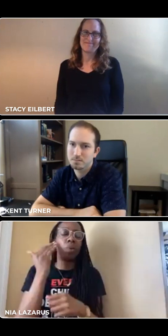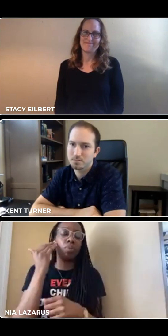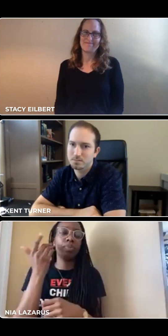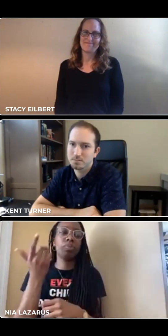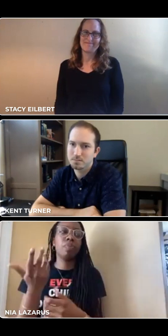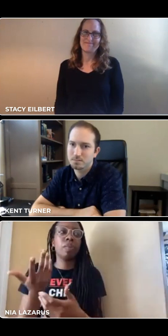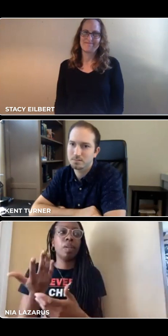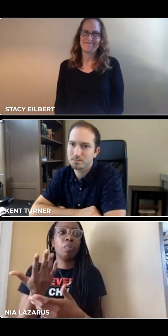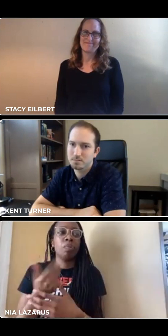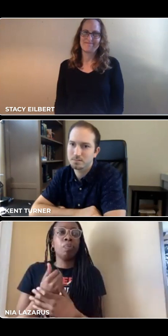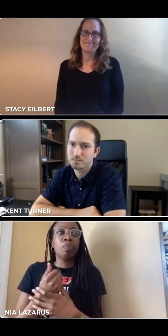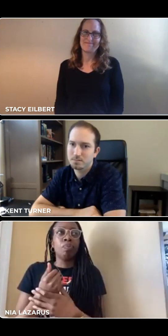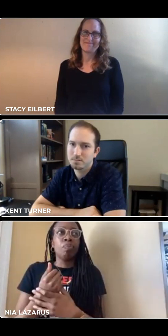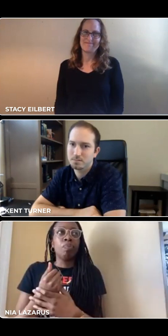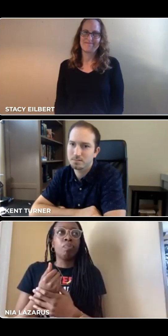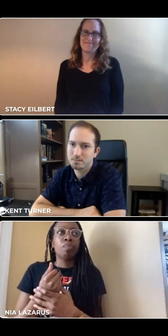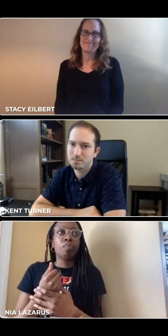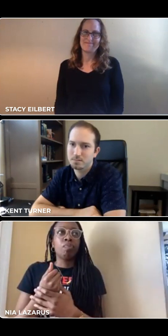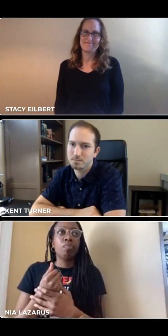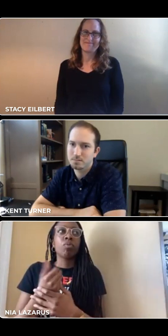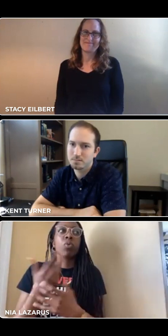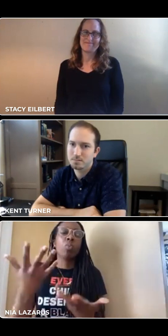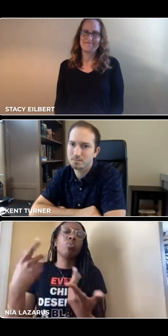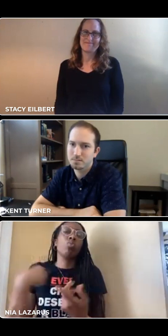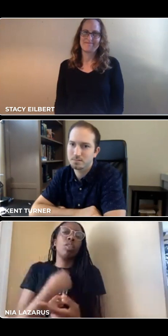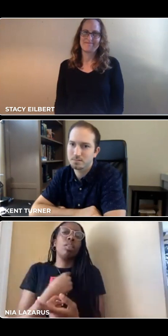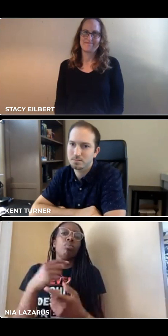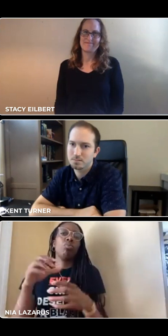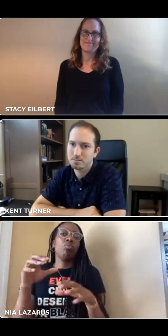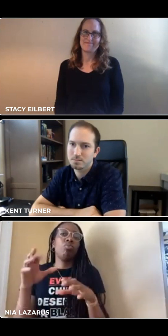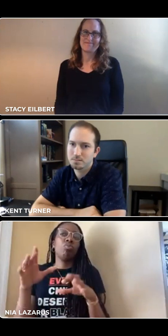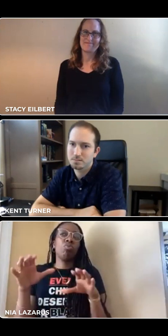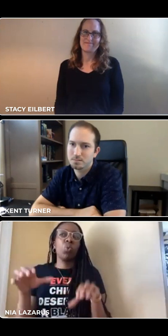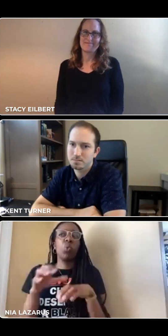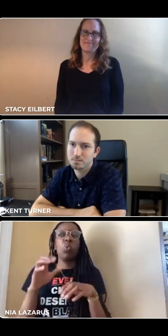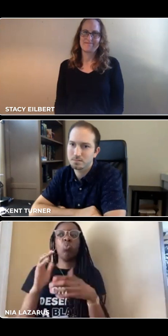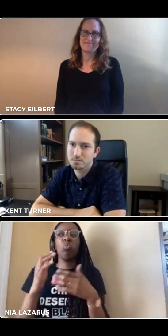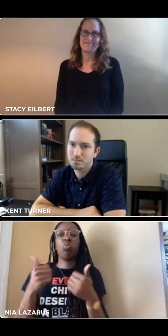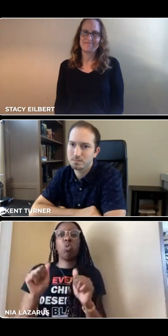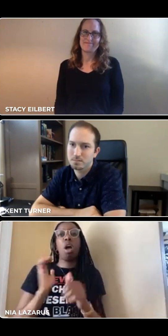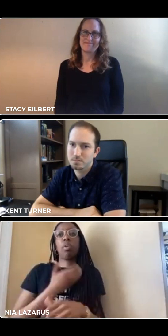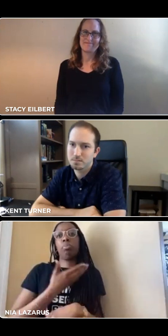with them enough on a daily basis -- not enough to know whether or not they're achieving that